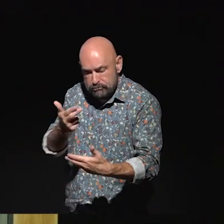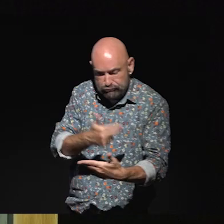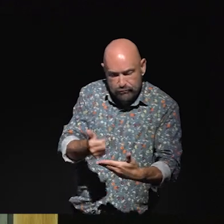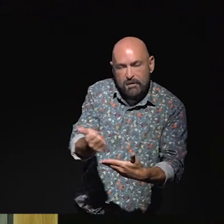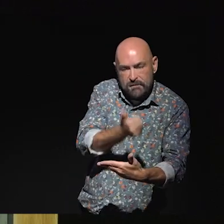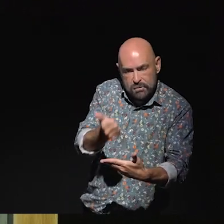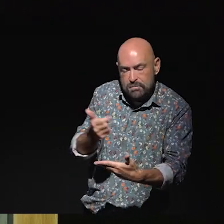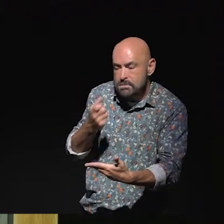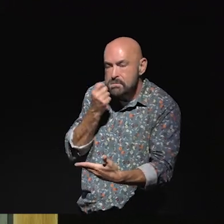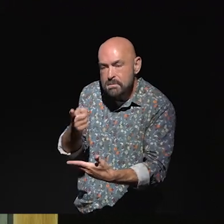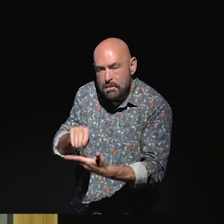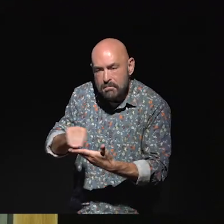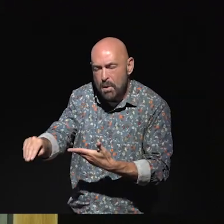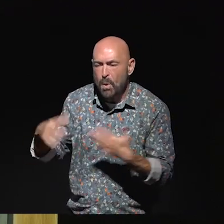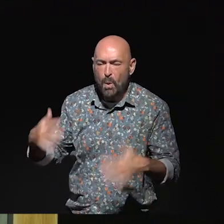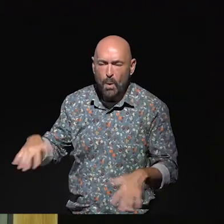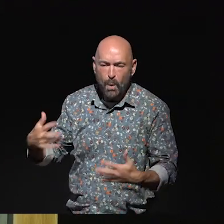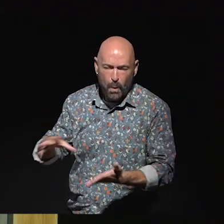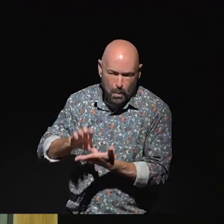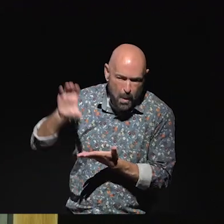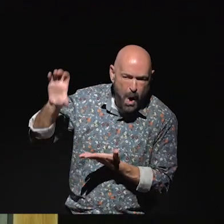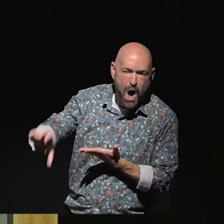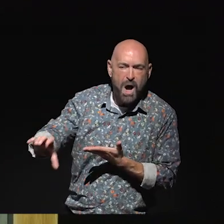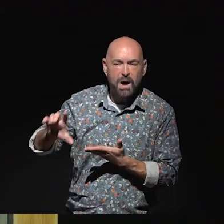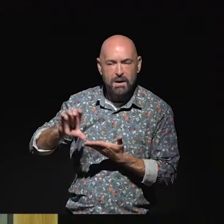And you would pay a very great deal of money for it